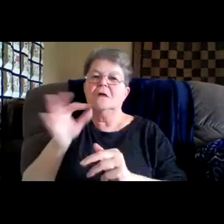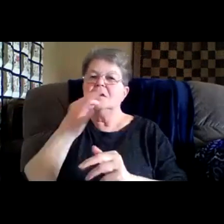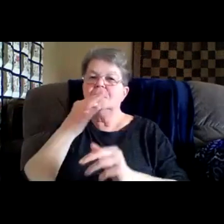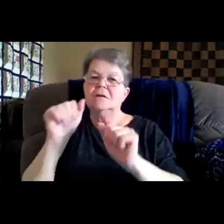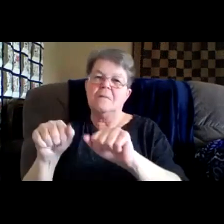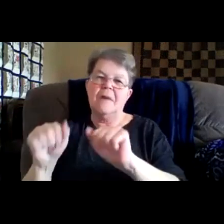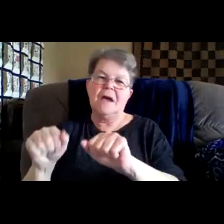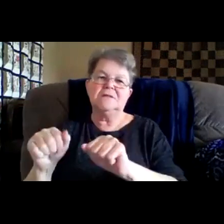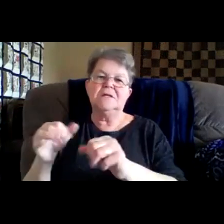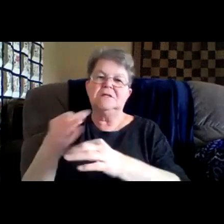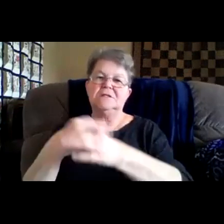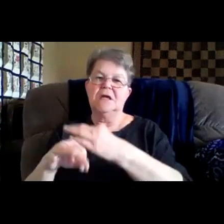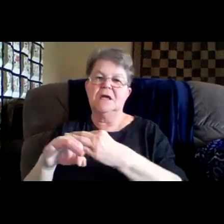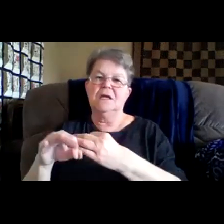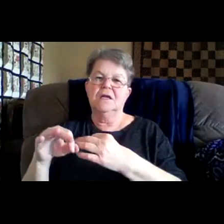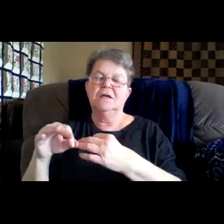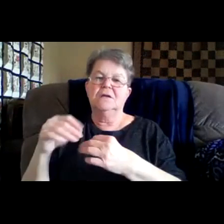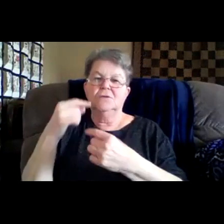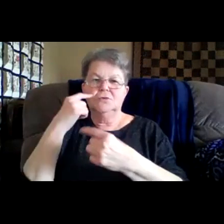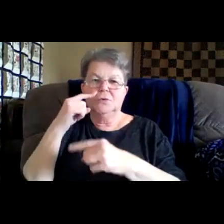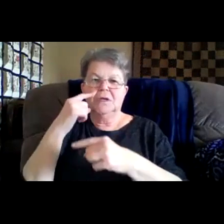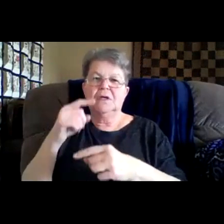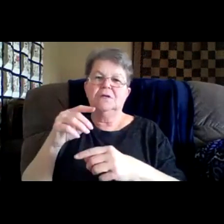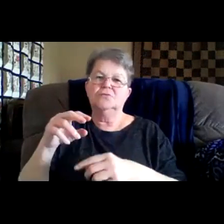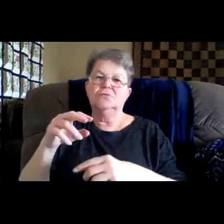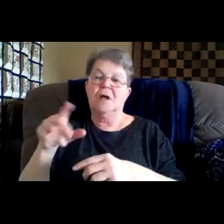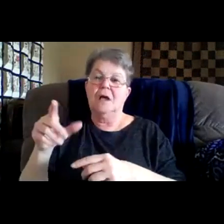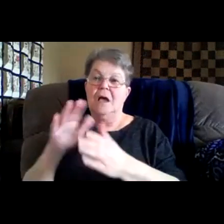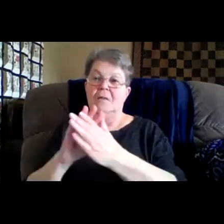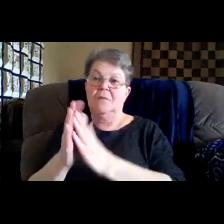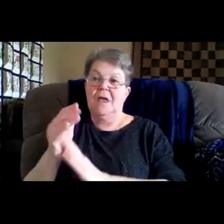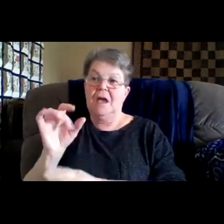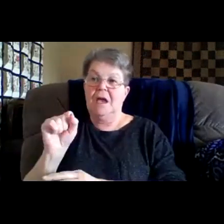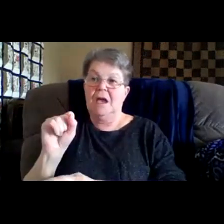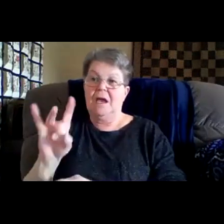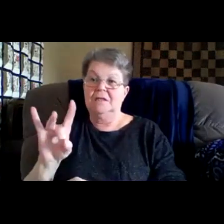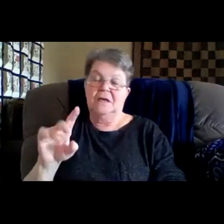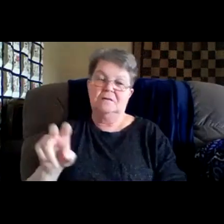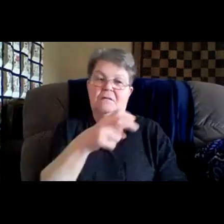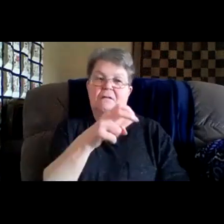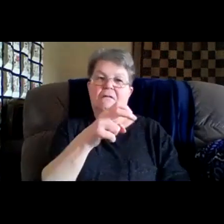rather than treating the transfer of rights, when they turn 18 is some kind of cliff, where now they have to be for the first time